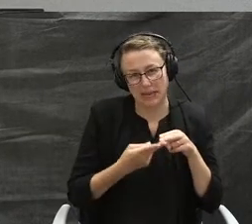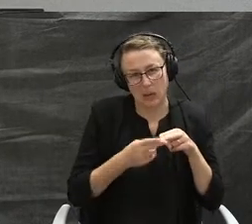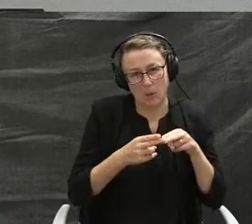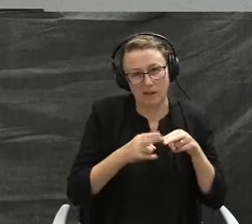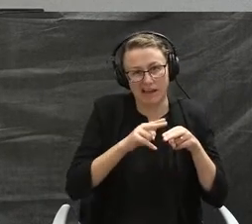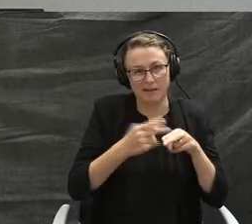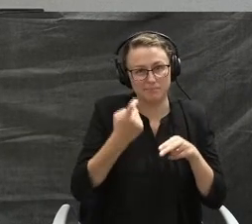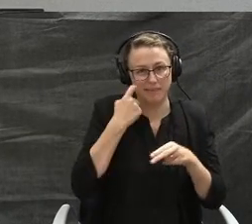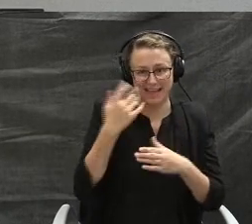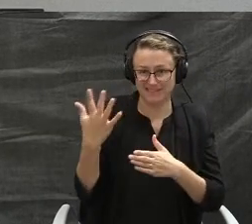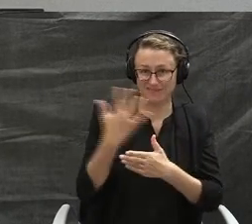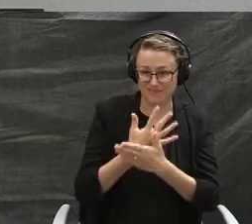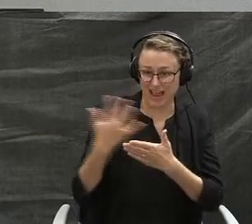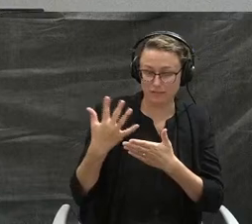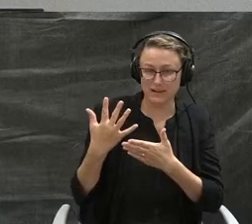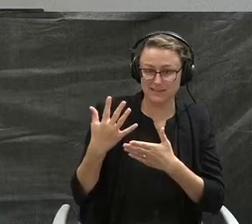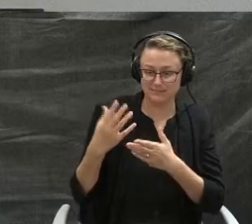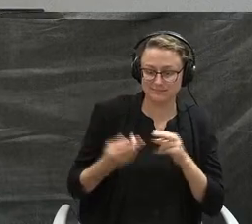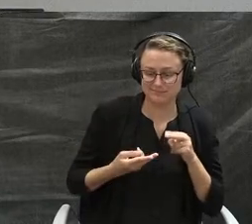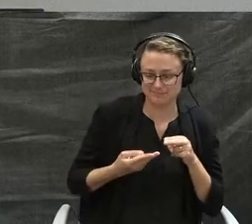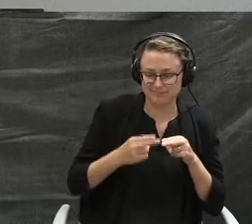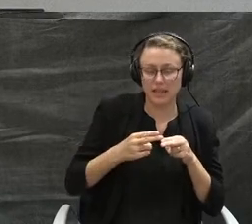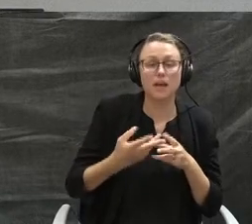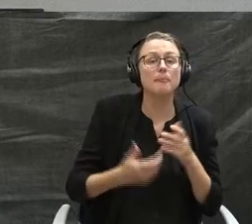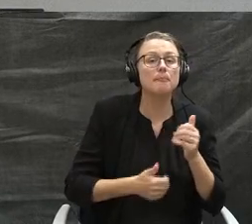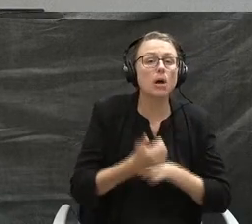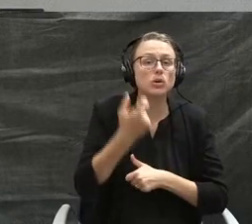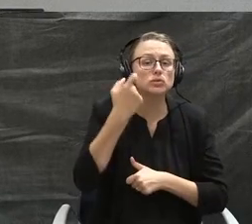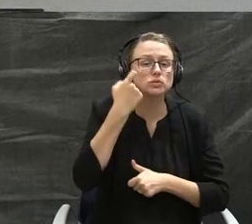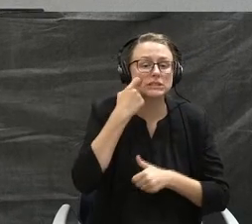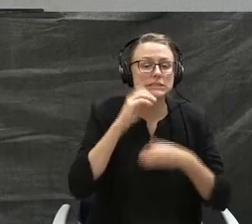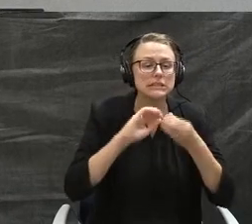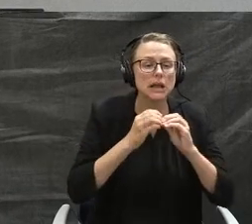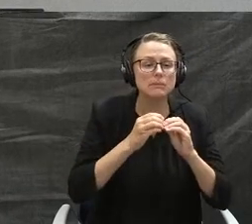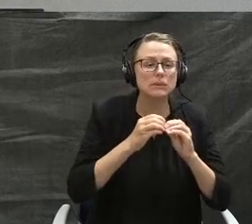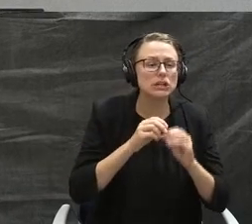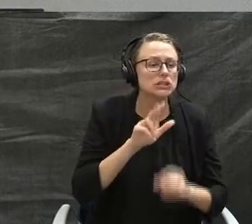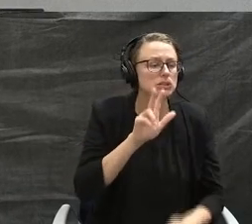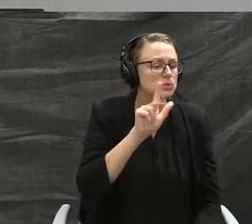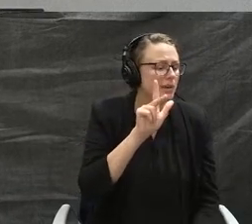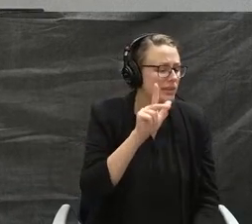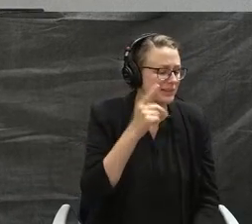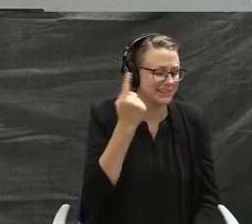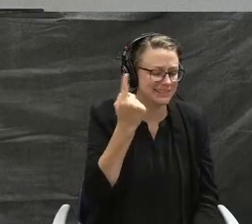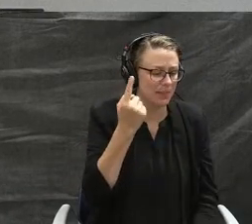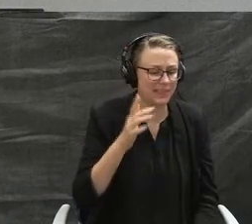The latest number is like 23 something. It was 21 something for the previous two weeks.